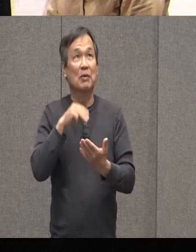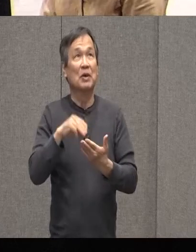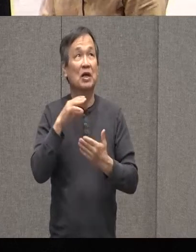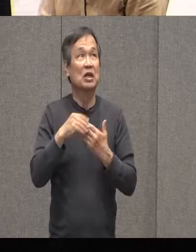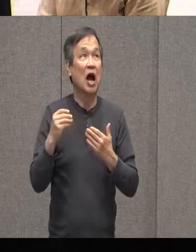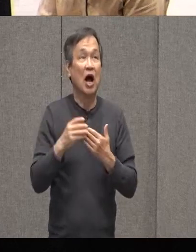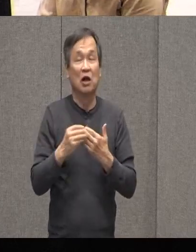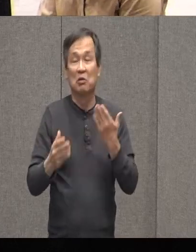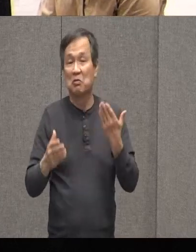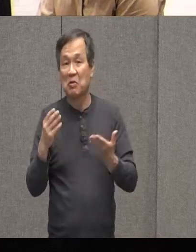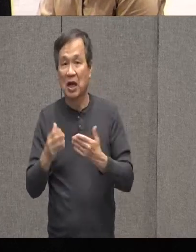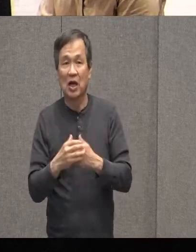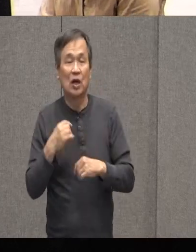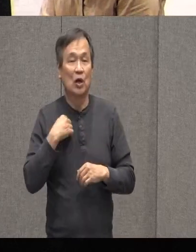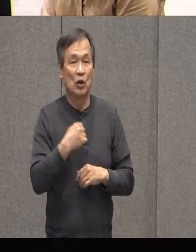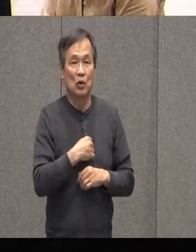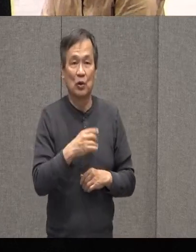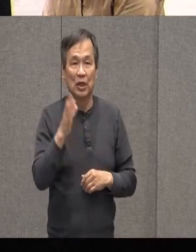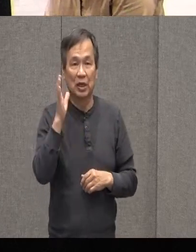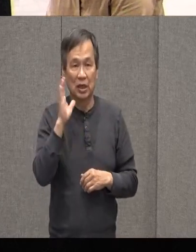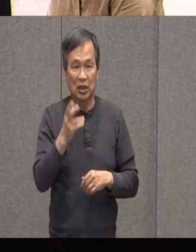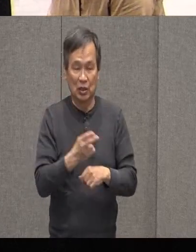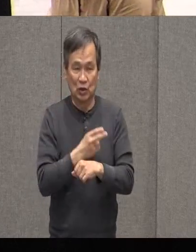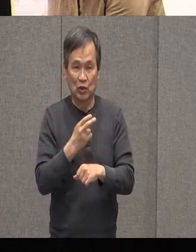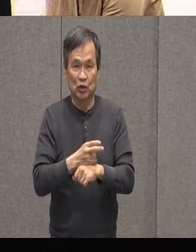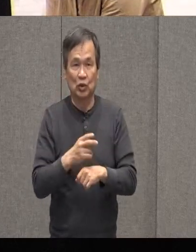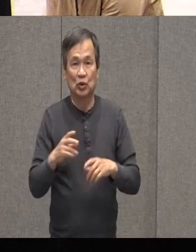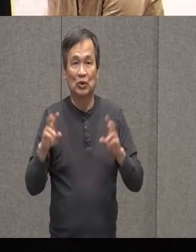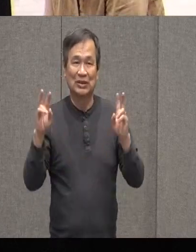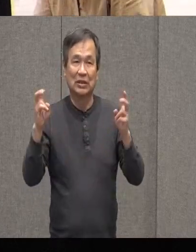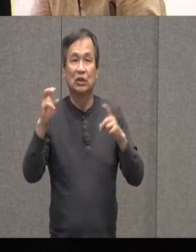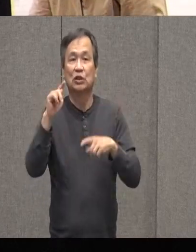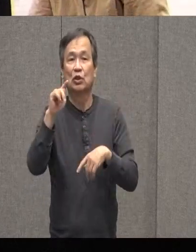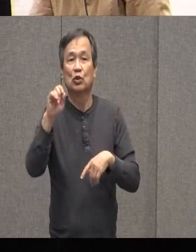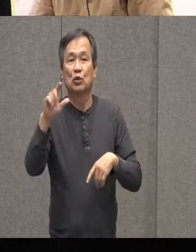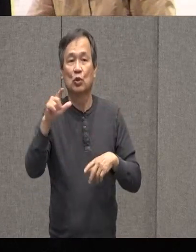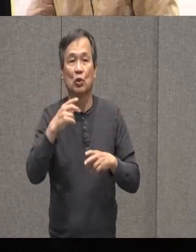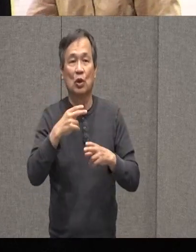and we're going to use a tool called place value houses.